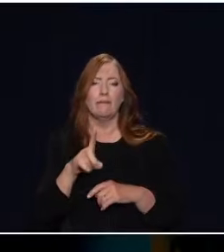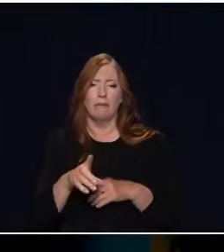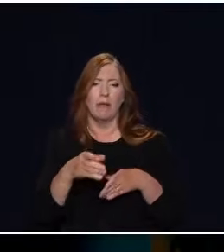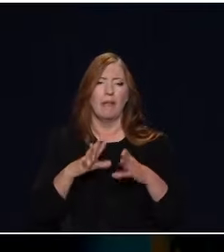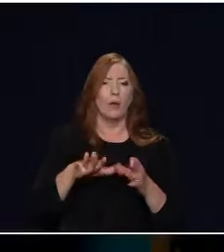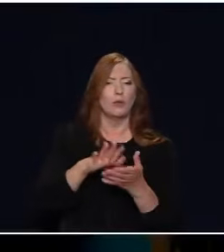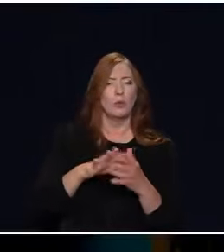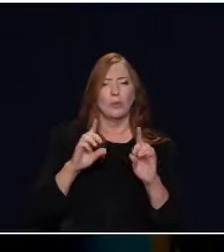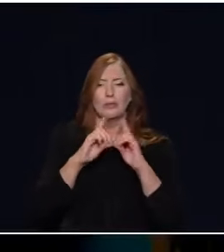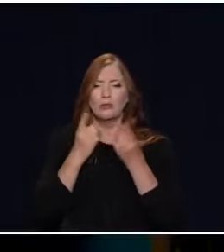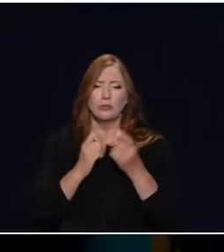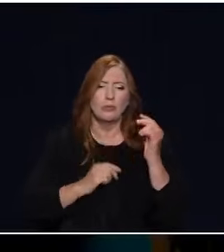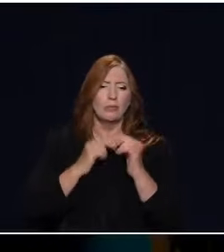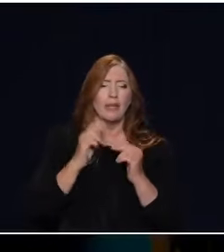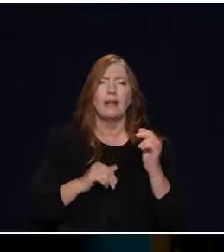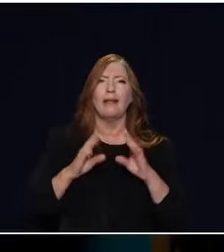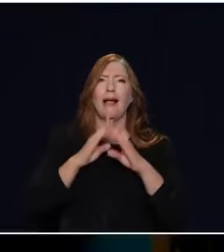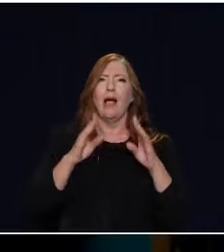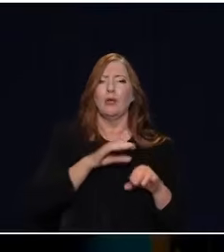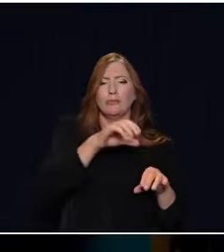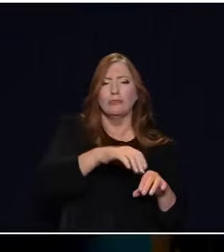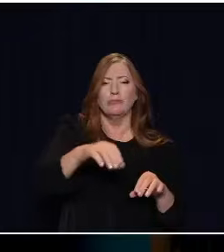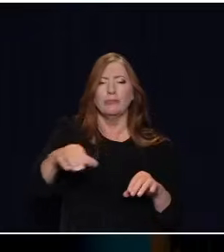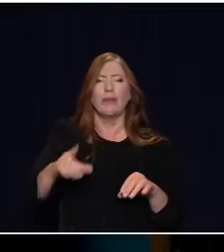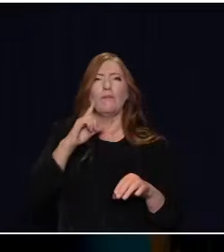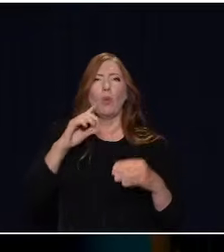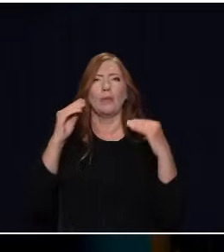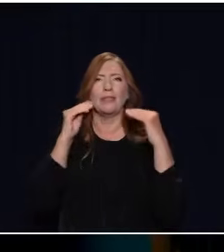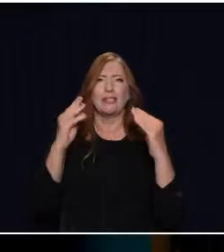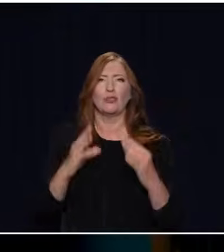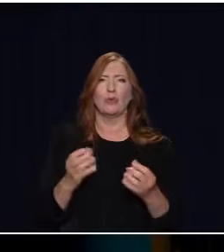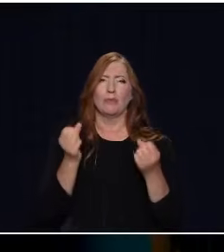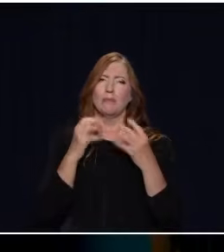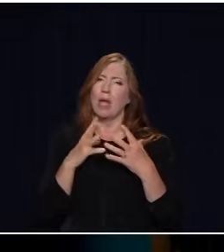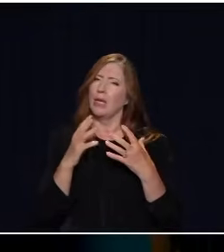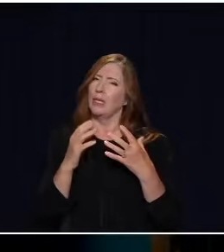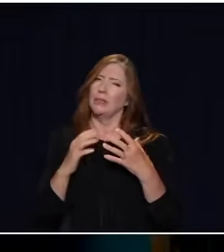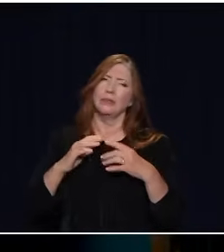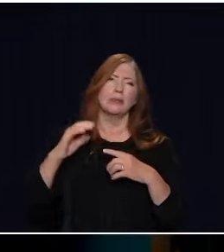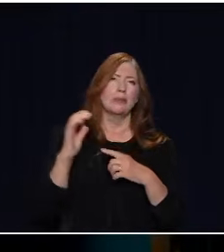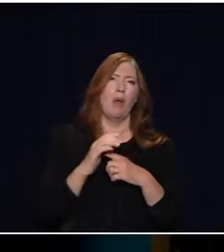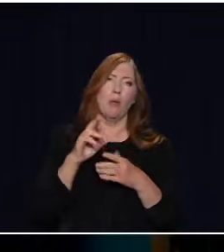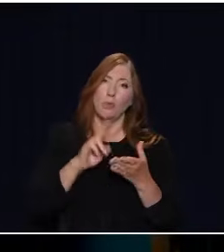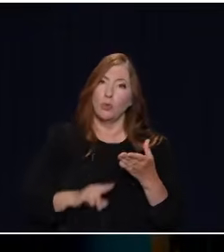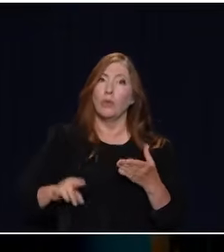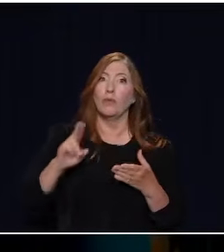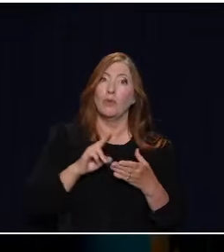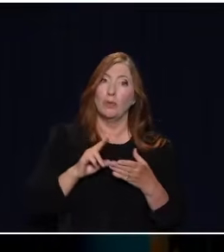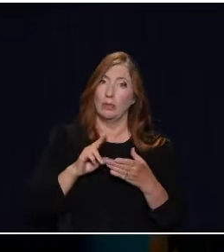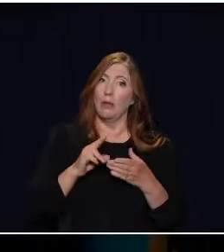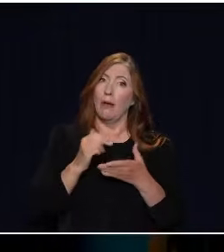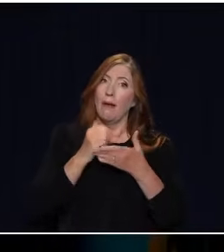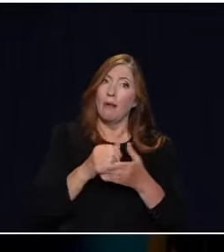SURE. WE CONSIDERED THE PUBLIC HOUSING INITIATIVE TO ALLOW FOR SCHOOL